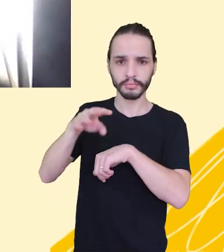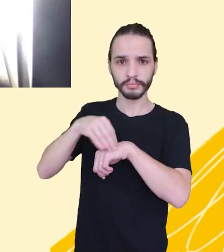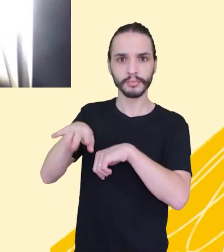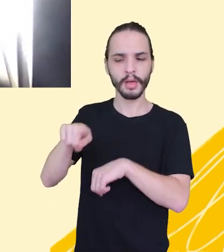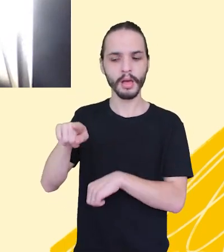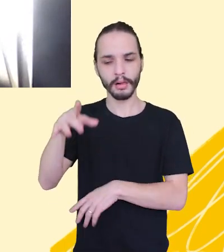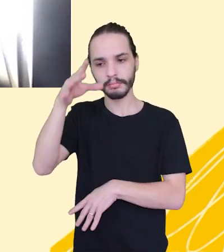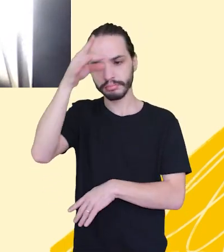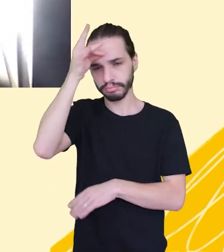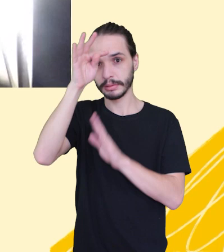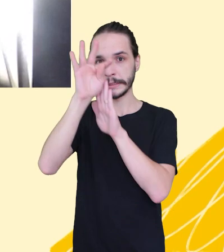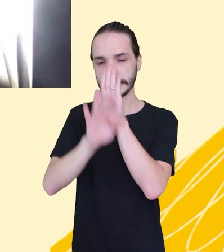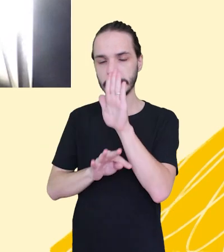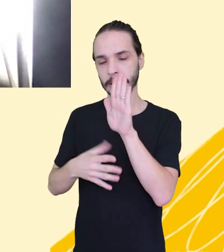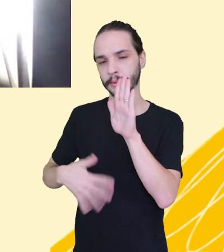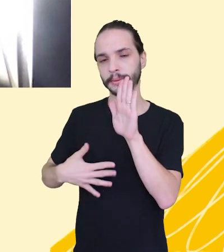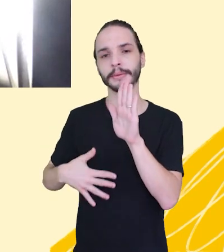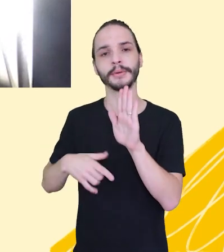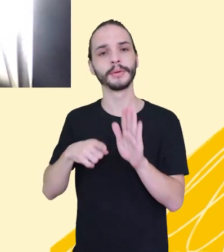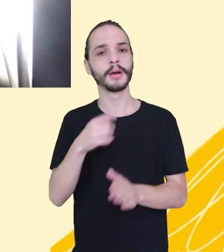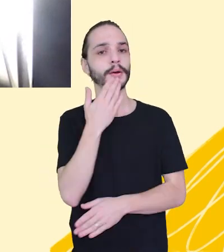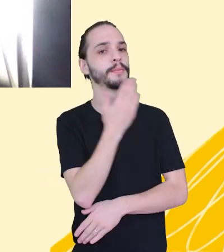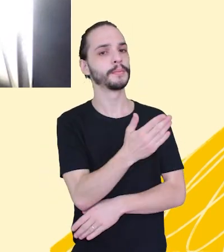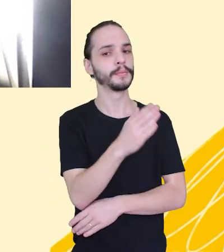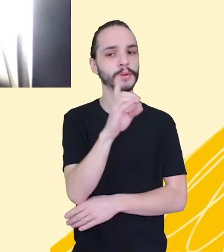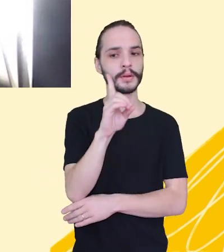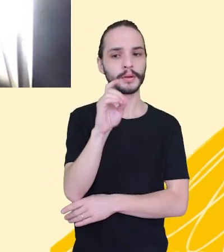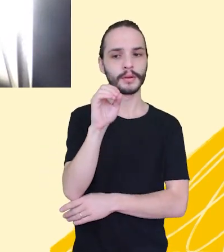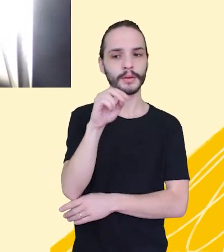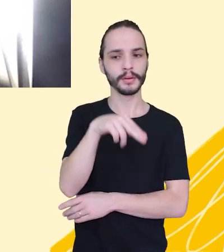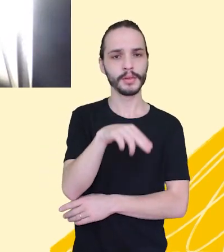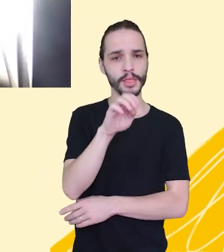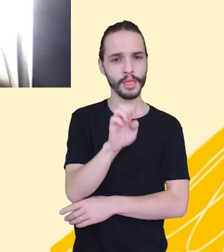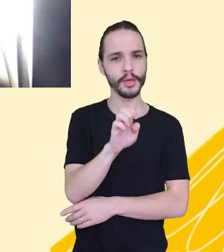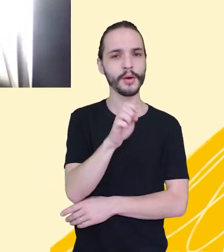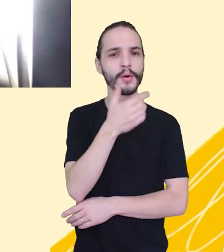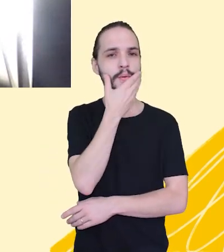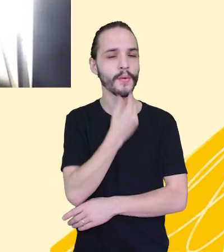And then I brought the two together and they...